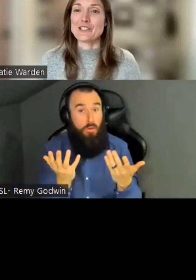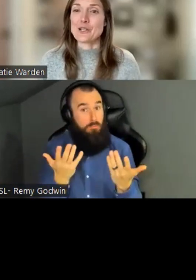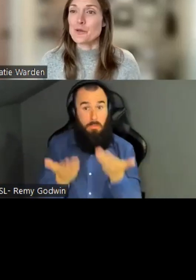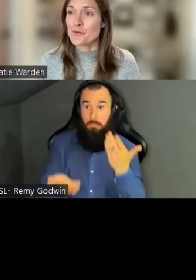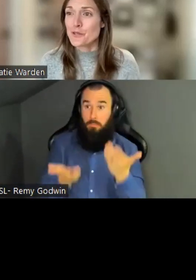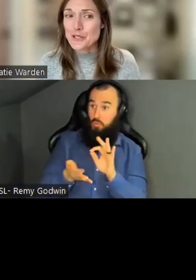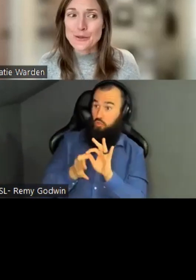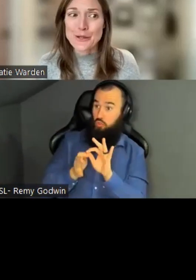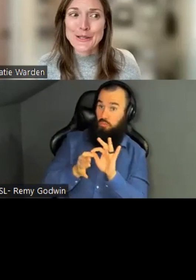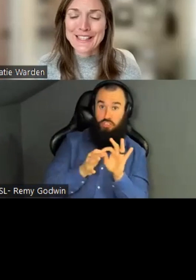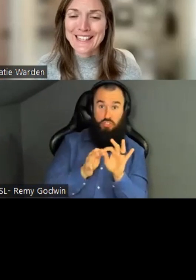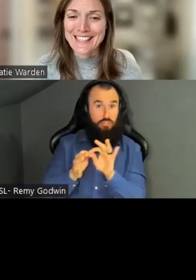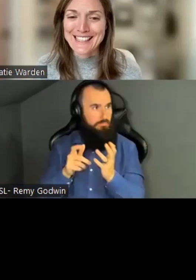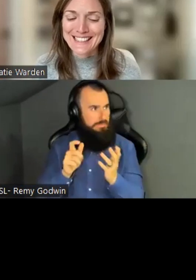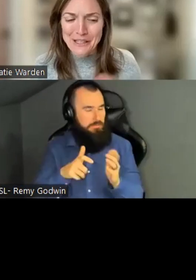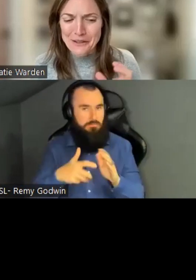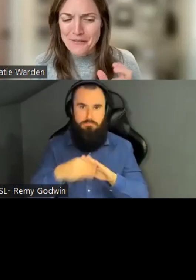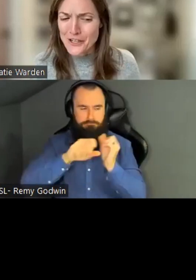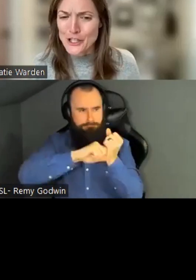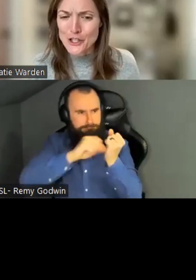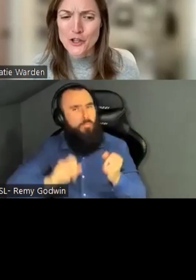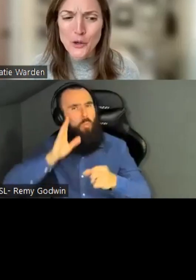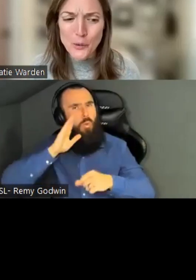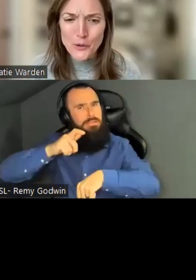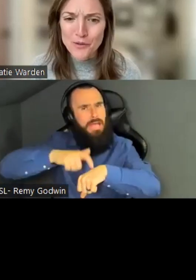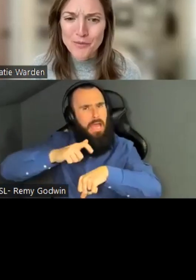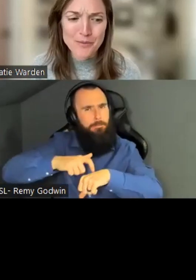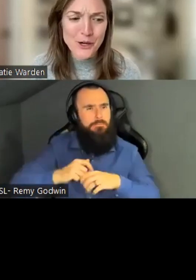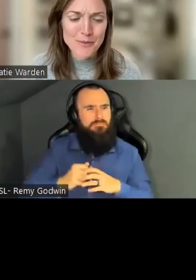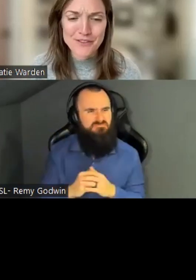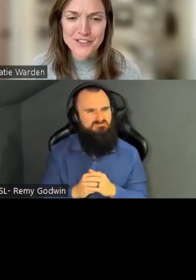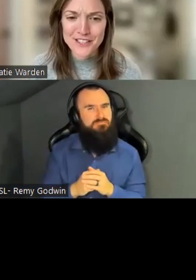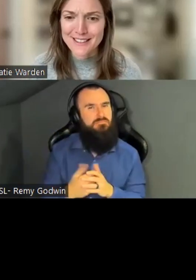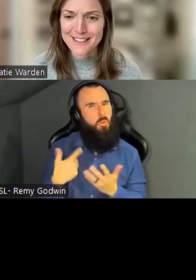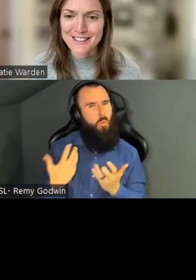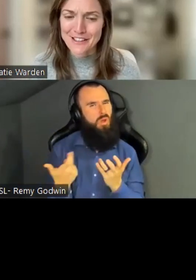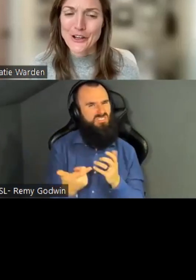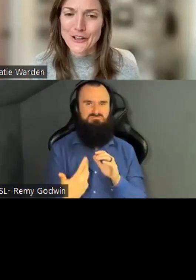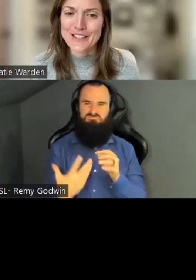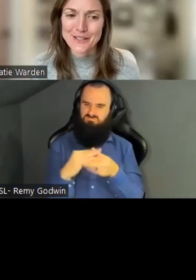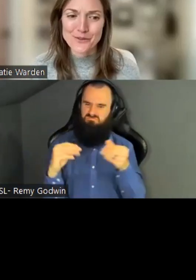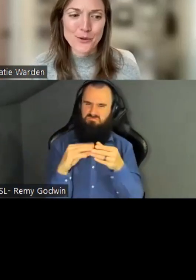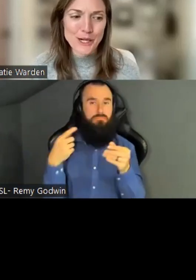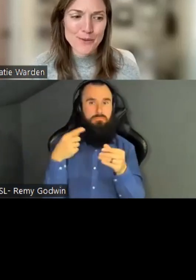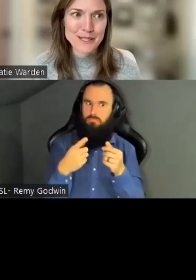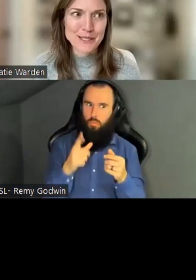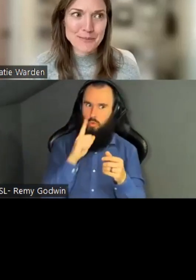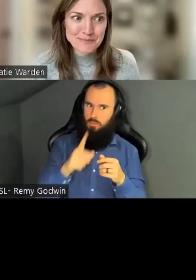And so I wanna read you all like a very strong quote from the Department of Justice on this requirement.